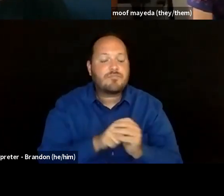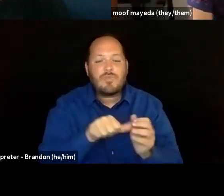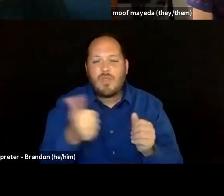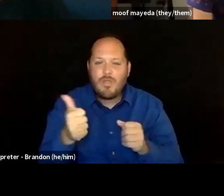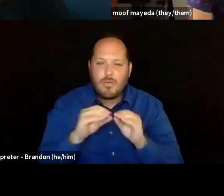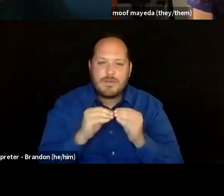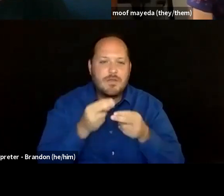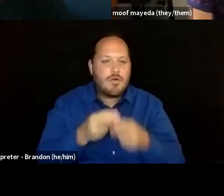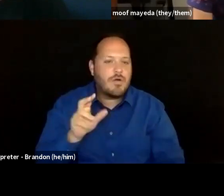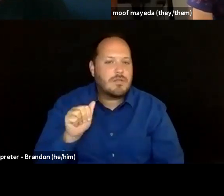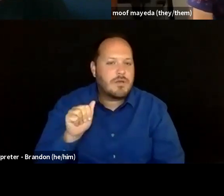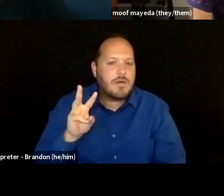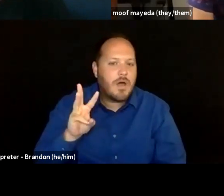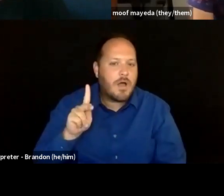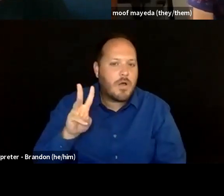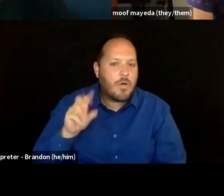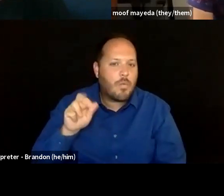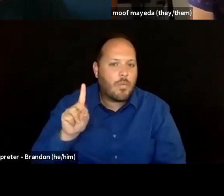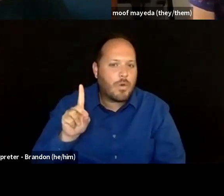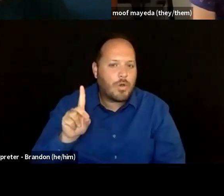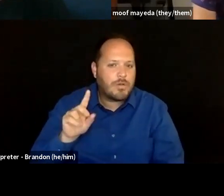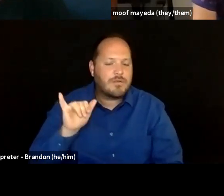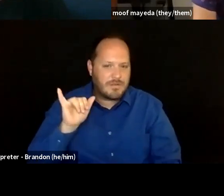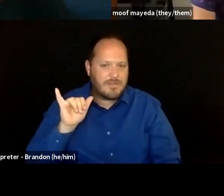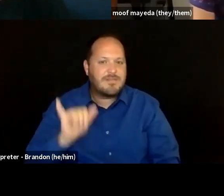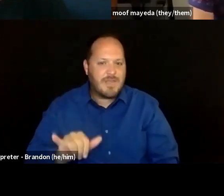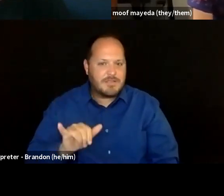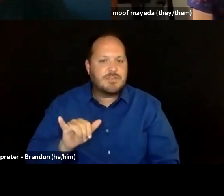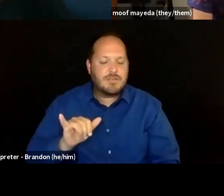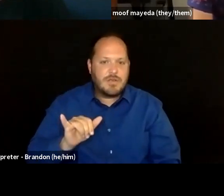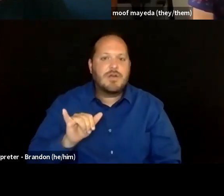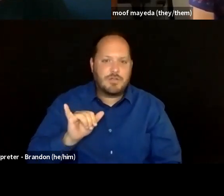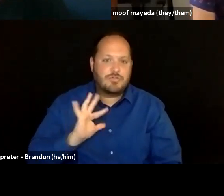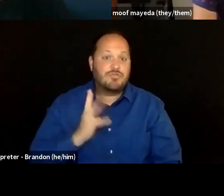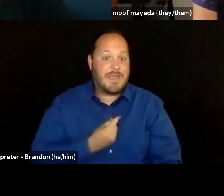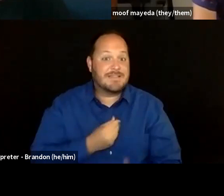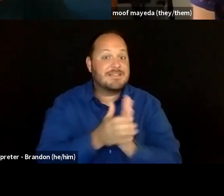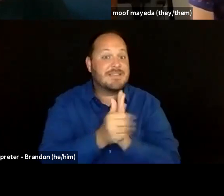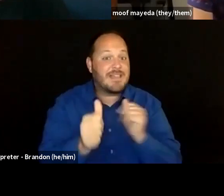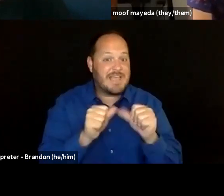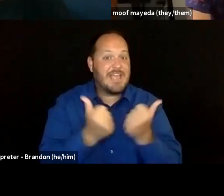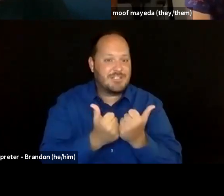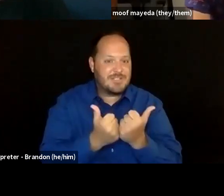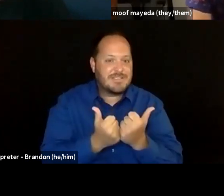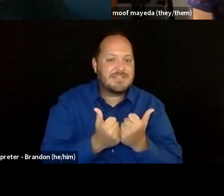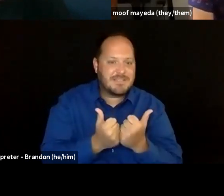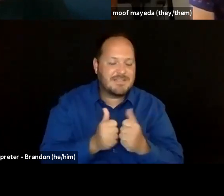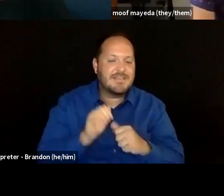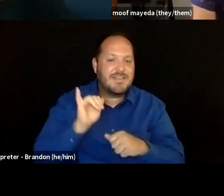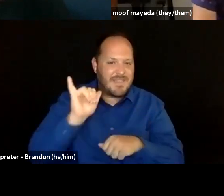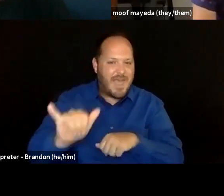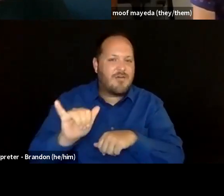The Marsha P. Johnson Institute founded by Elle Hearns a couple